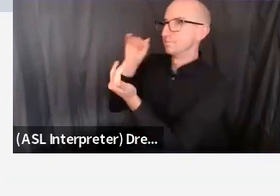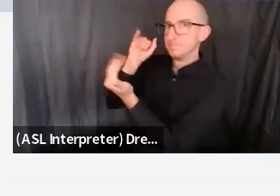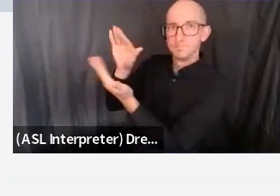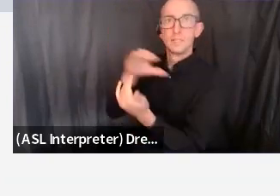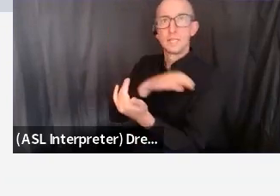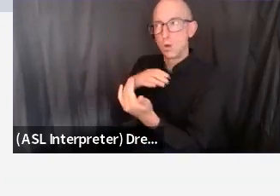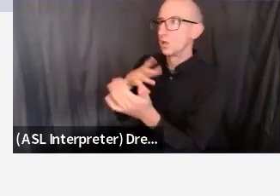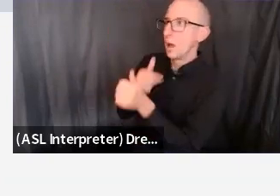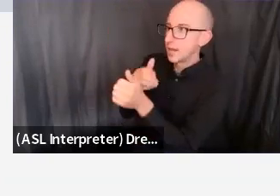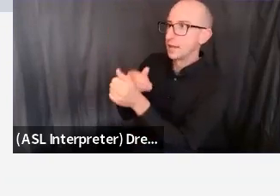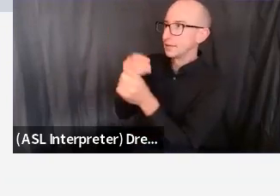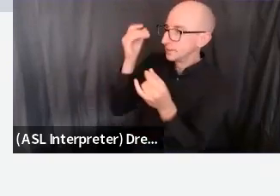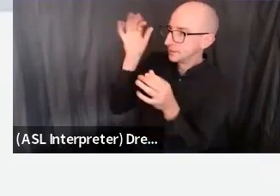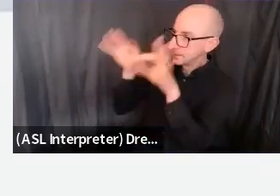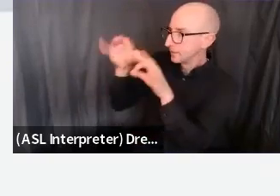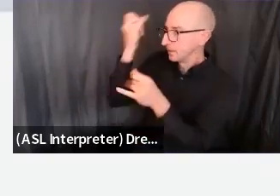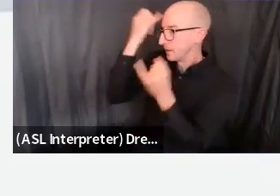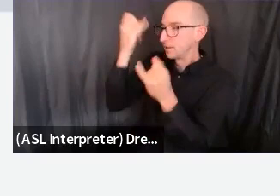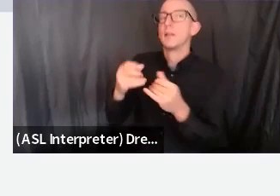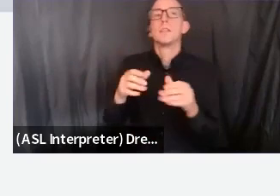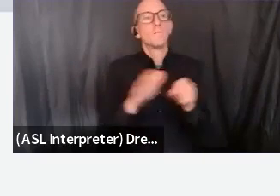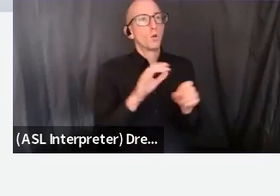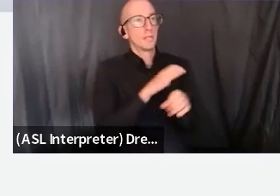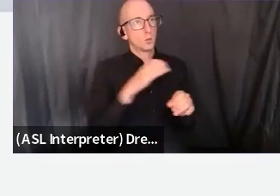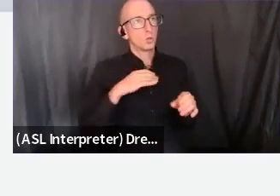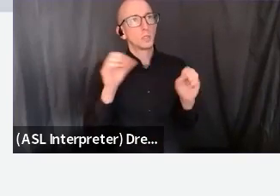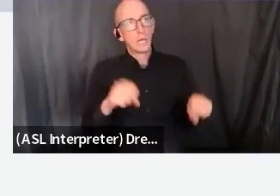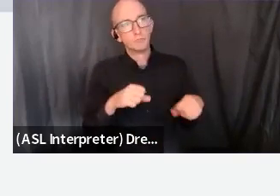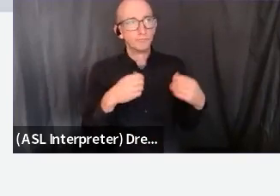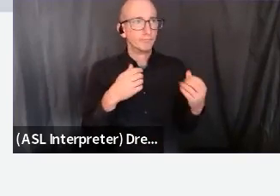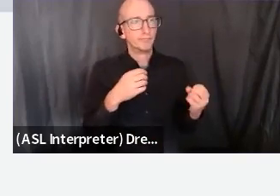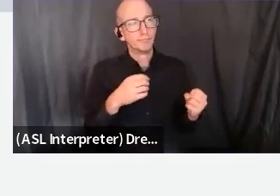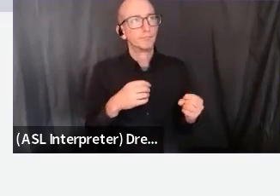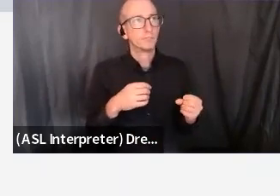opportunities to reduce diesel pollution. We are working closely with our federal partners at the